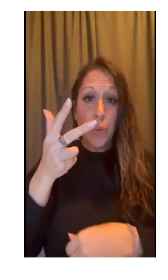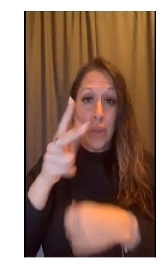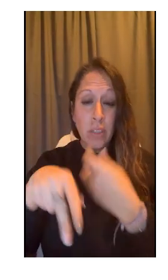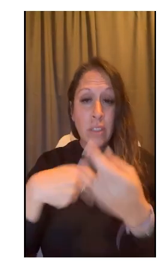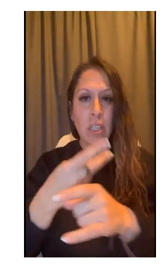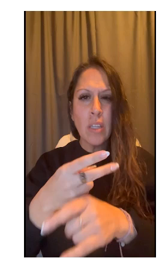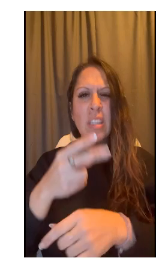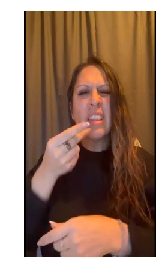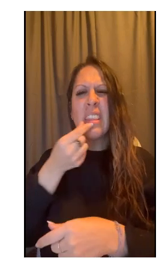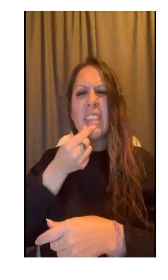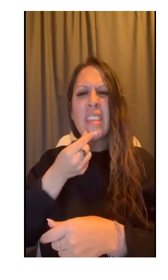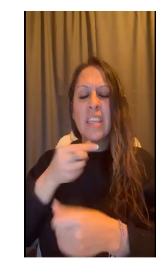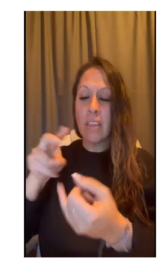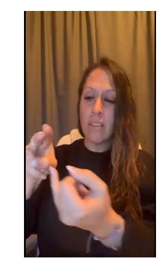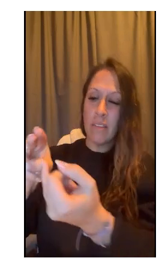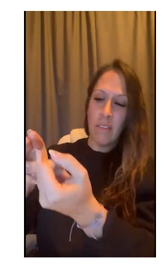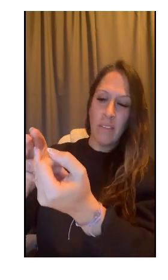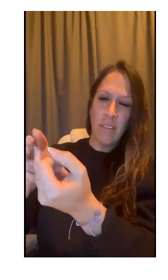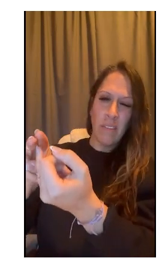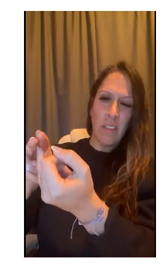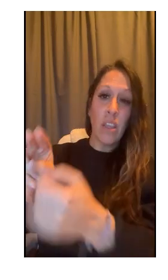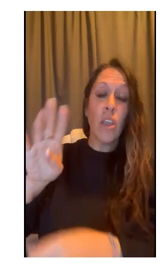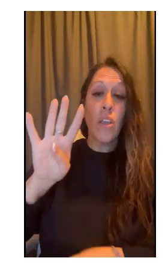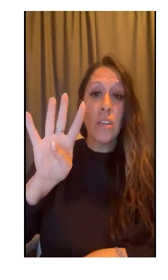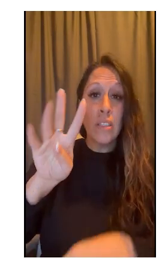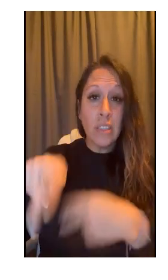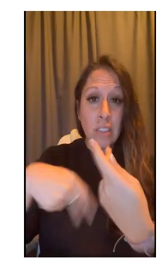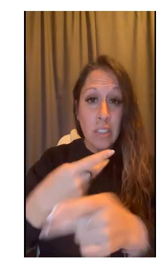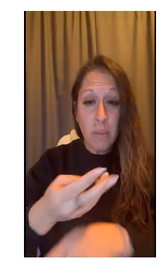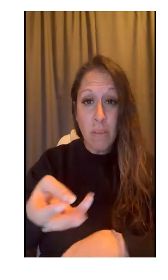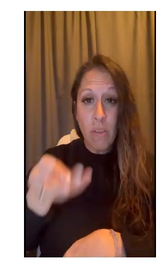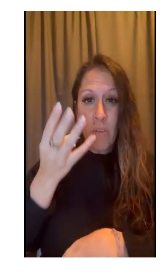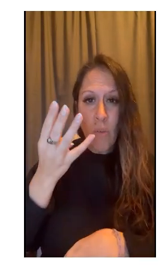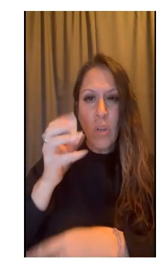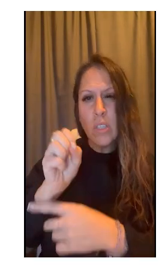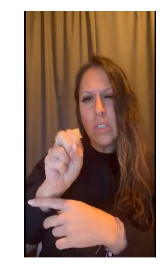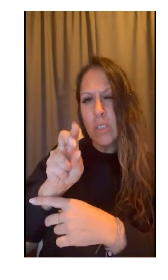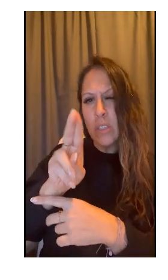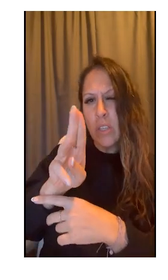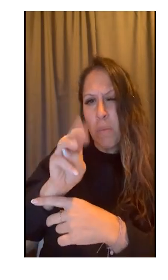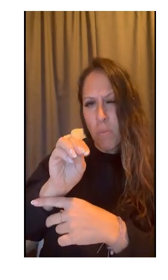and type four is also referred to as a submucosal or a posterior tongue tie.